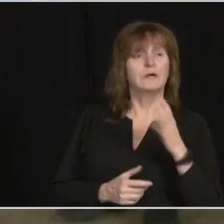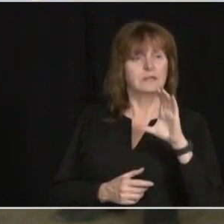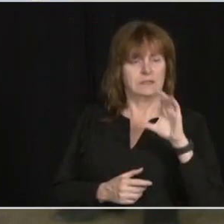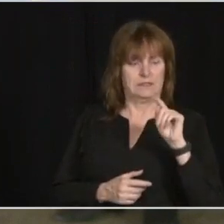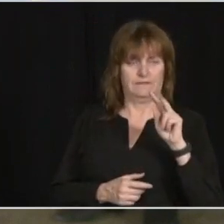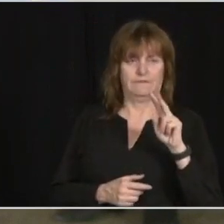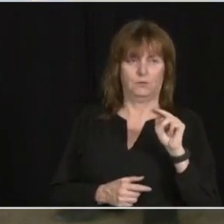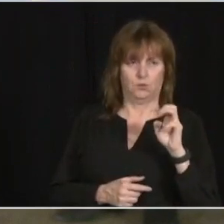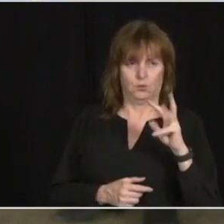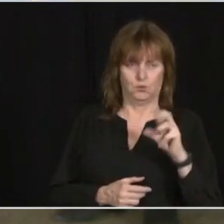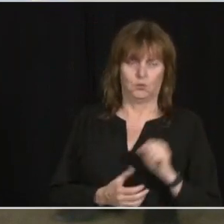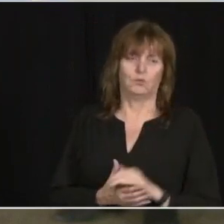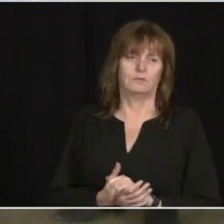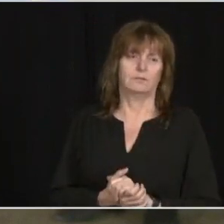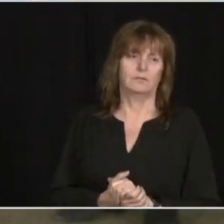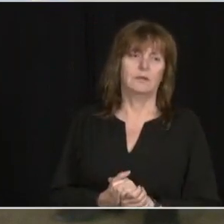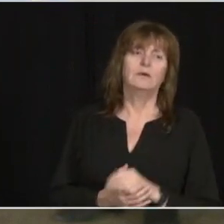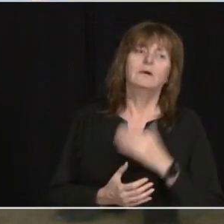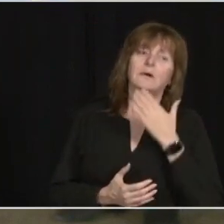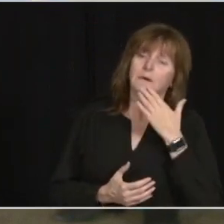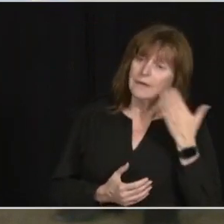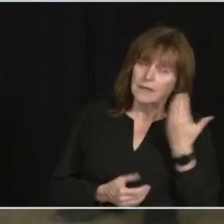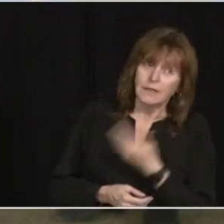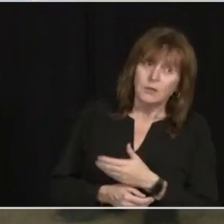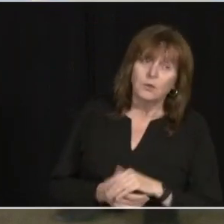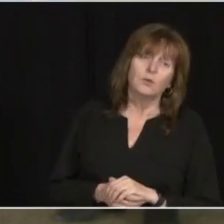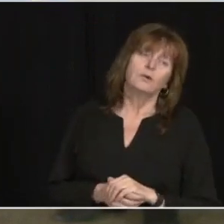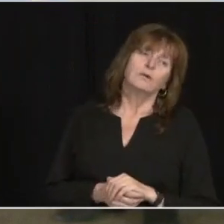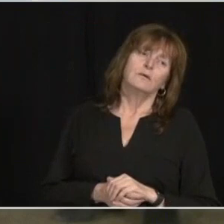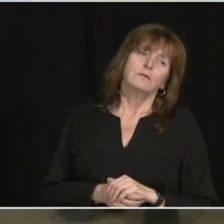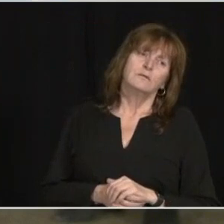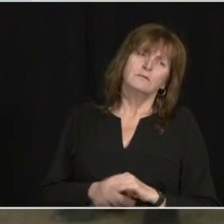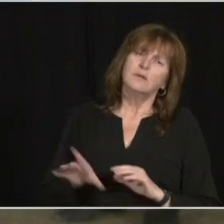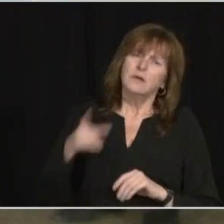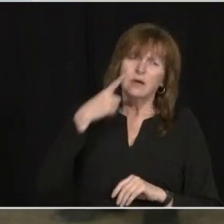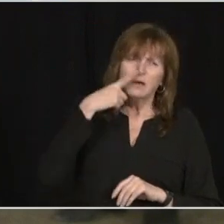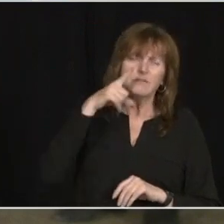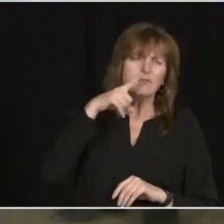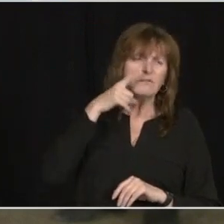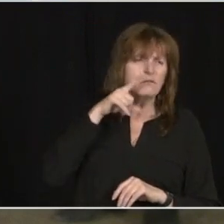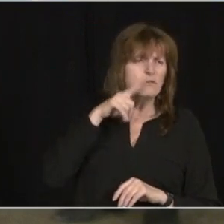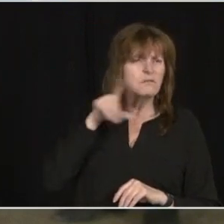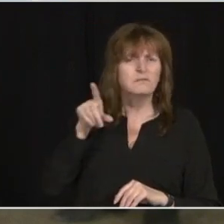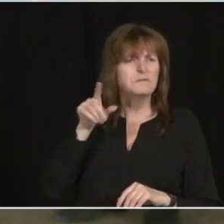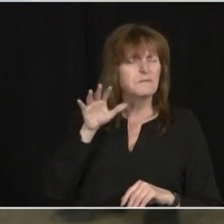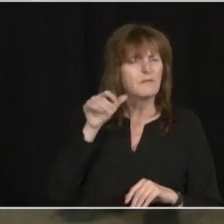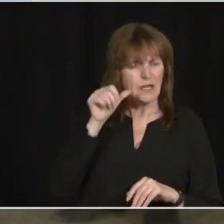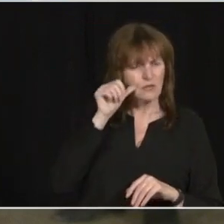taking our questions. Can you tell us more about yesterday's conference call with the Prime Minister,